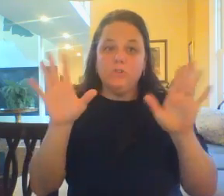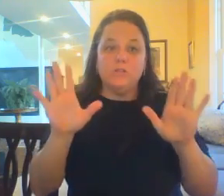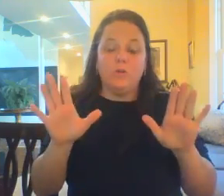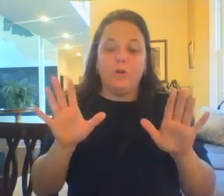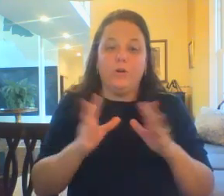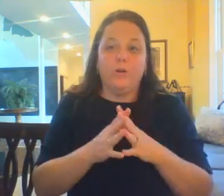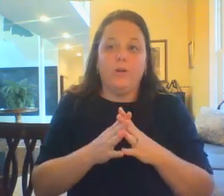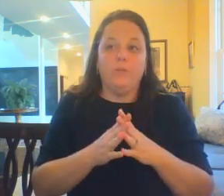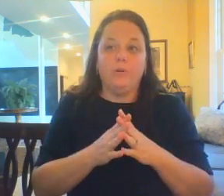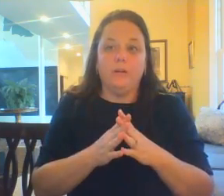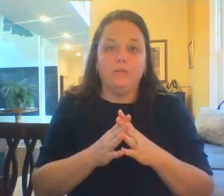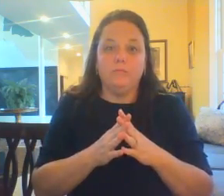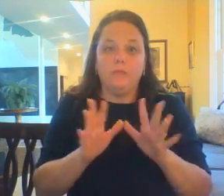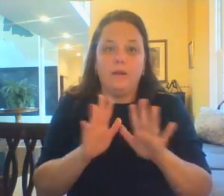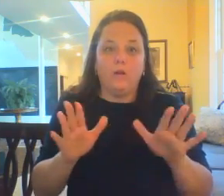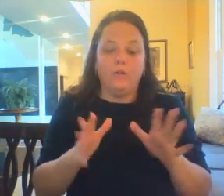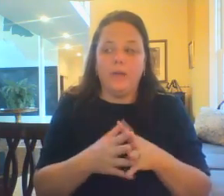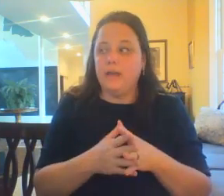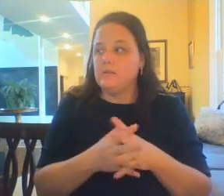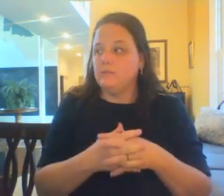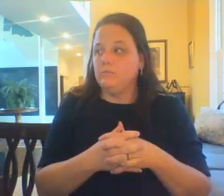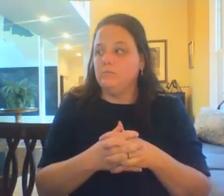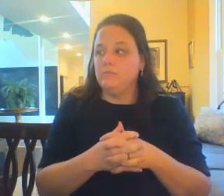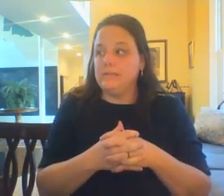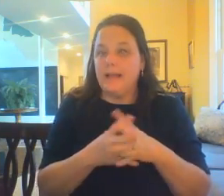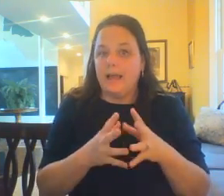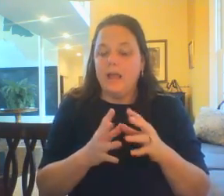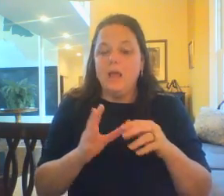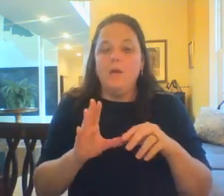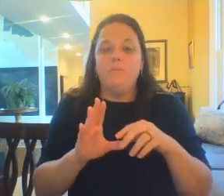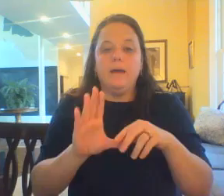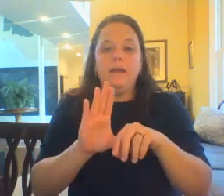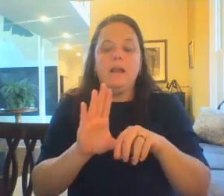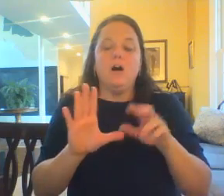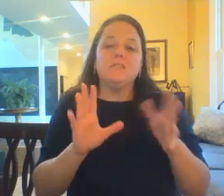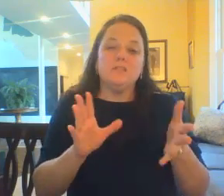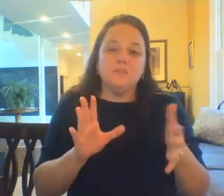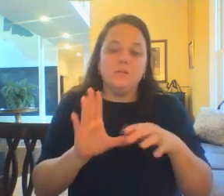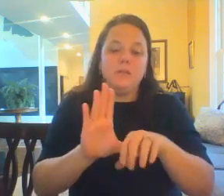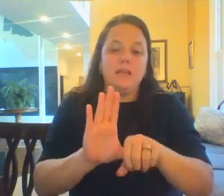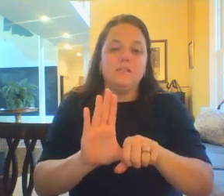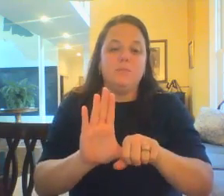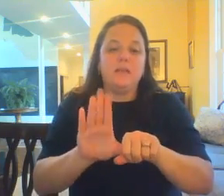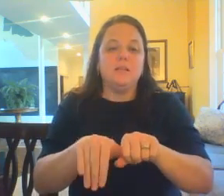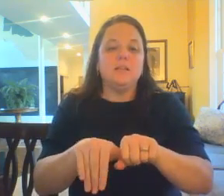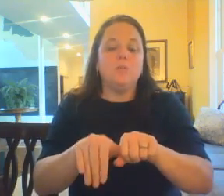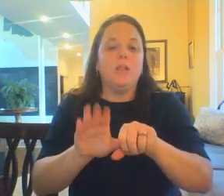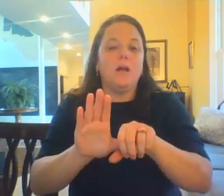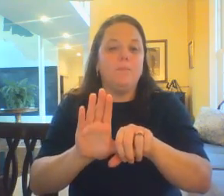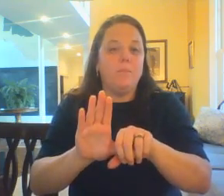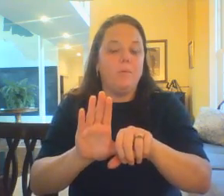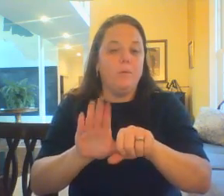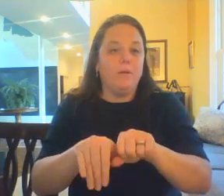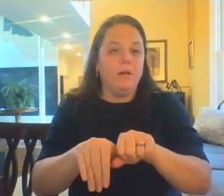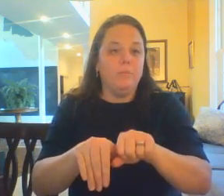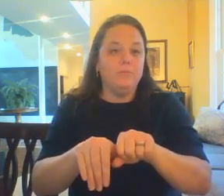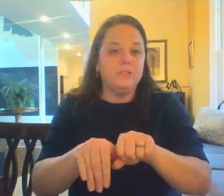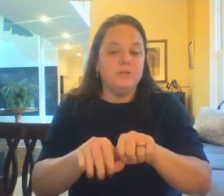is no longer really at all okay to say but it also does mean you can't speak so